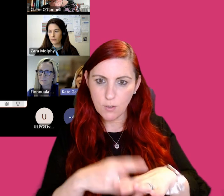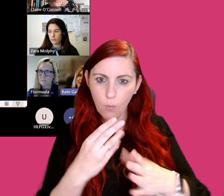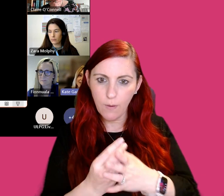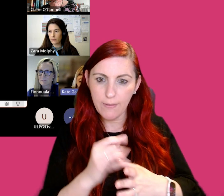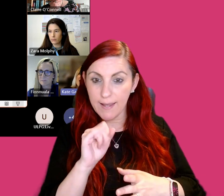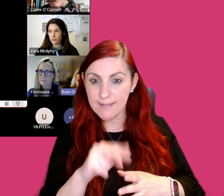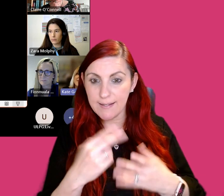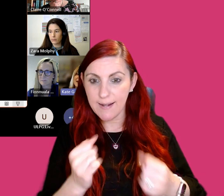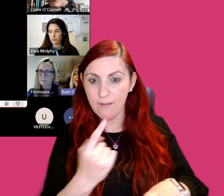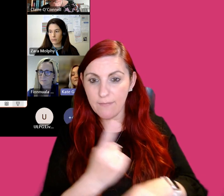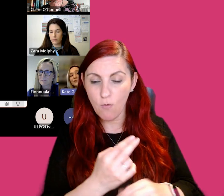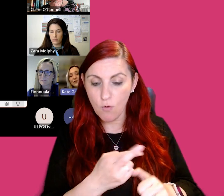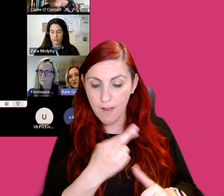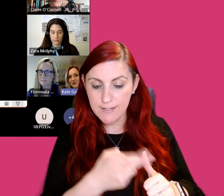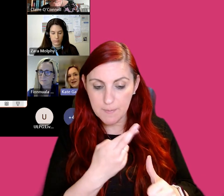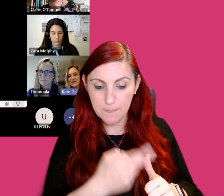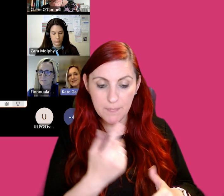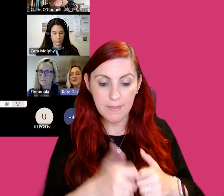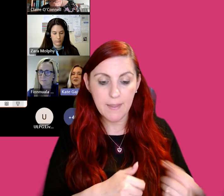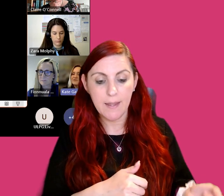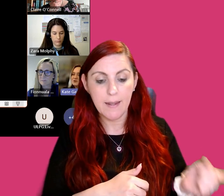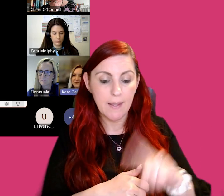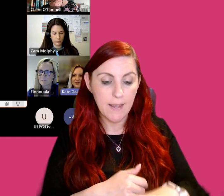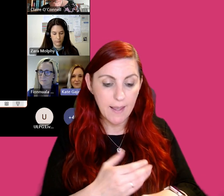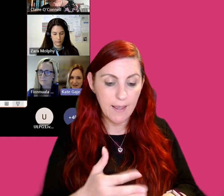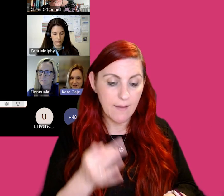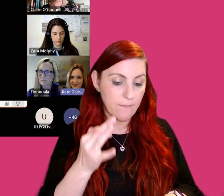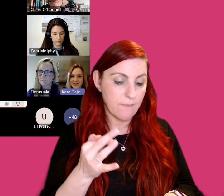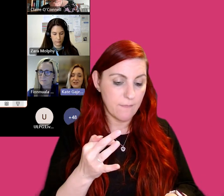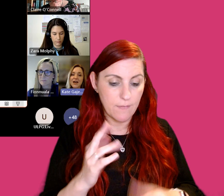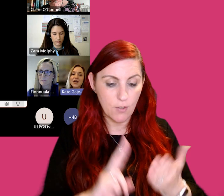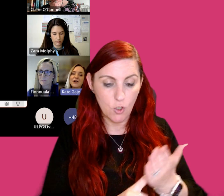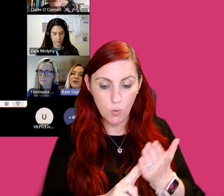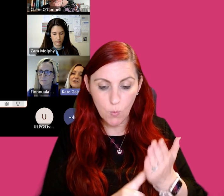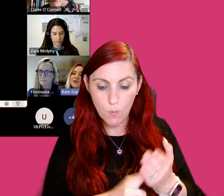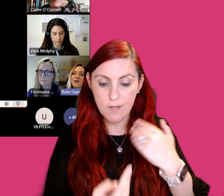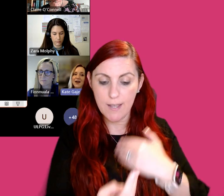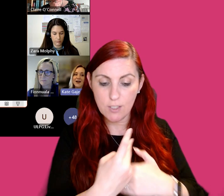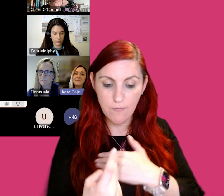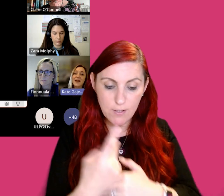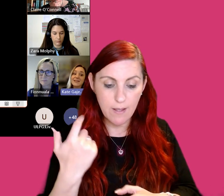by a pancreas and then if you use your medicines or if you use your interventions you're also um